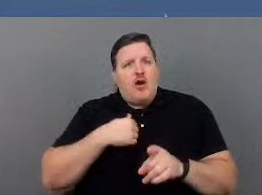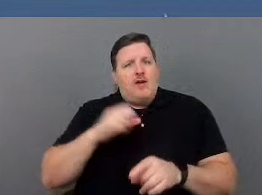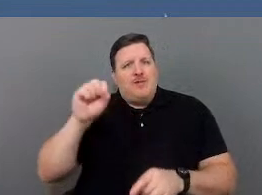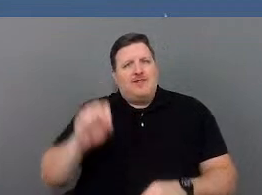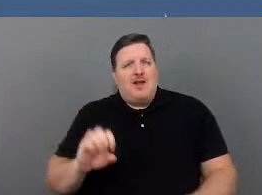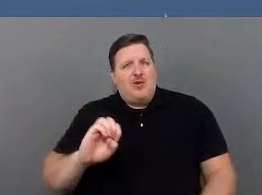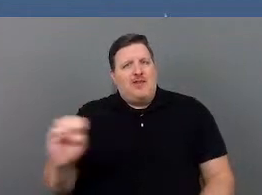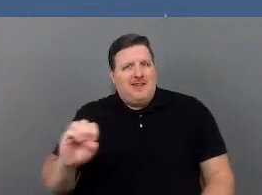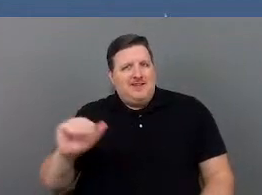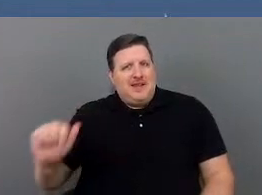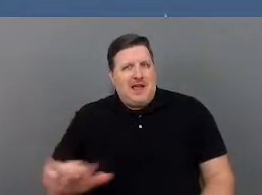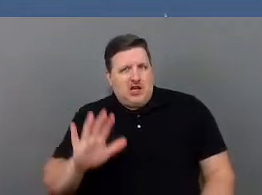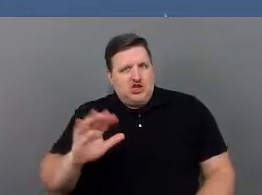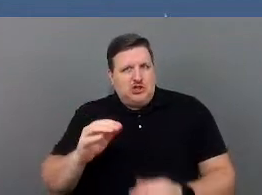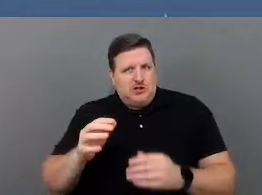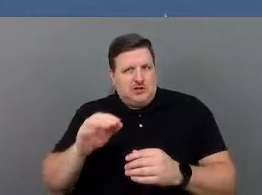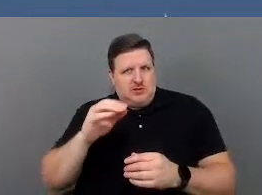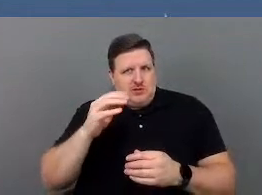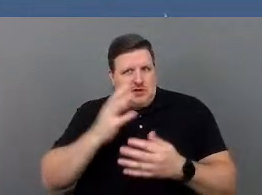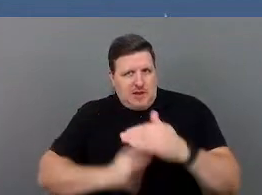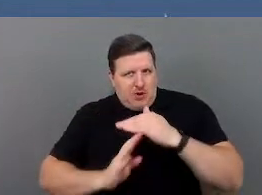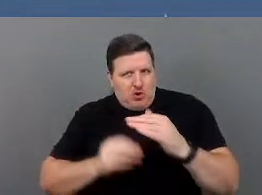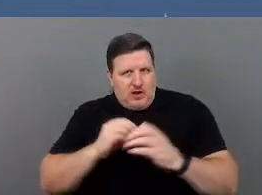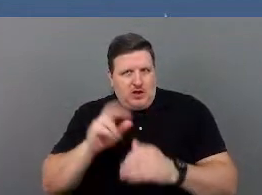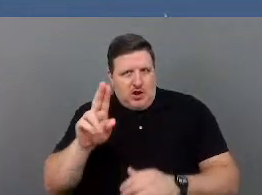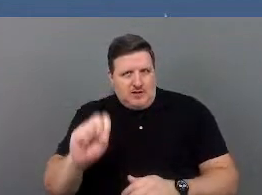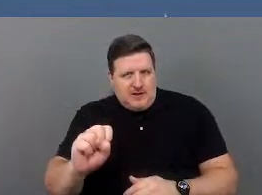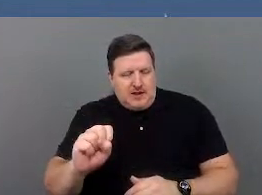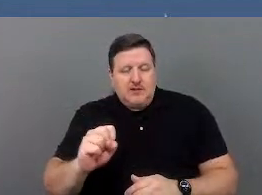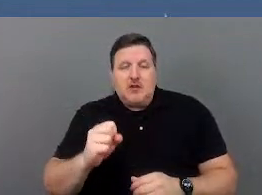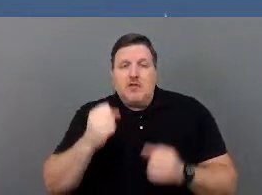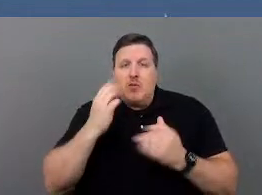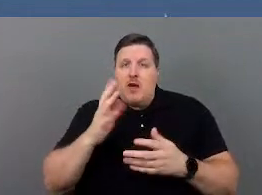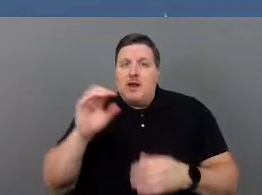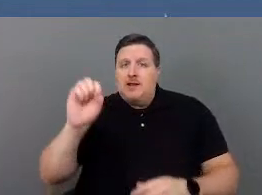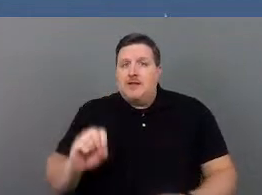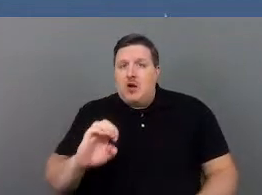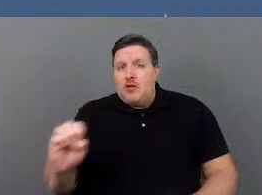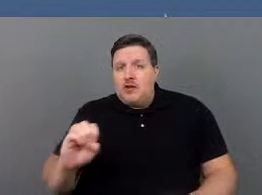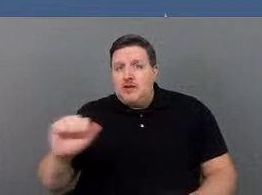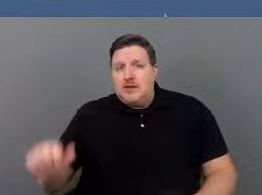SERVED BY BECAUSE OF COOPERATION WITH POLICE DEPARTMENT SUCH AS MPD AND MANY OTHERS IN MINNESOTA AND THE UNITED STATES.